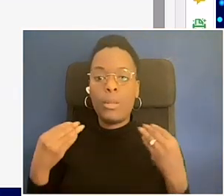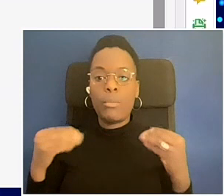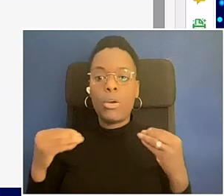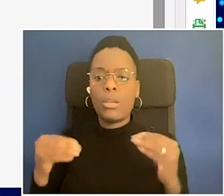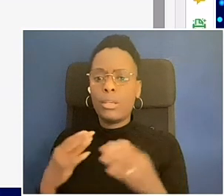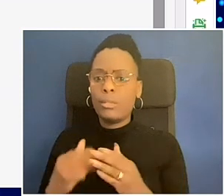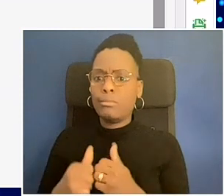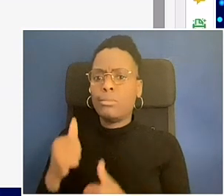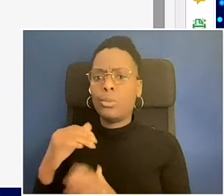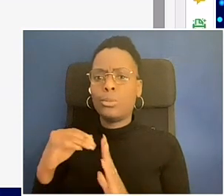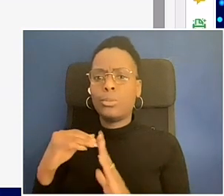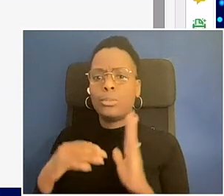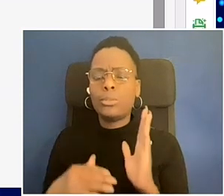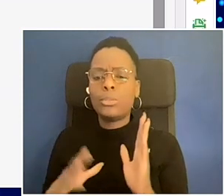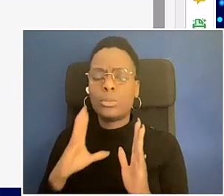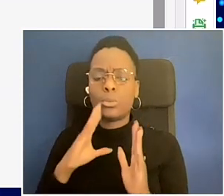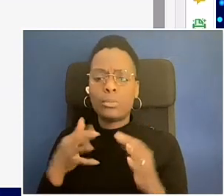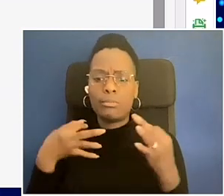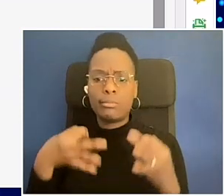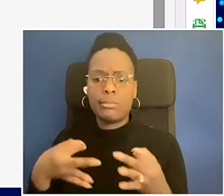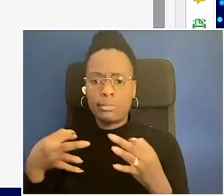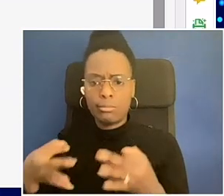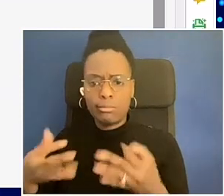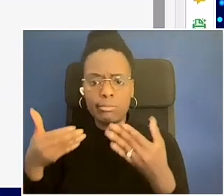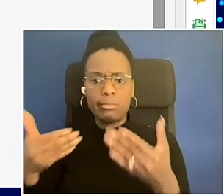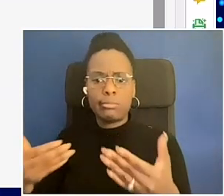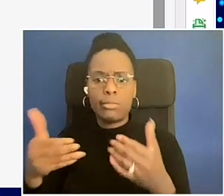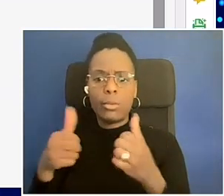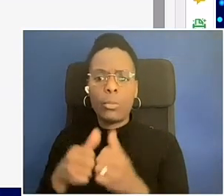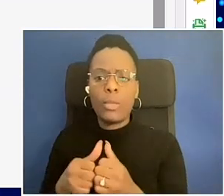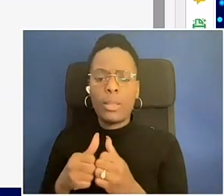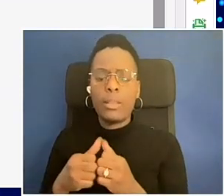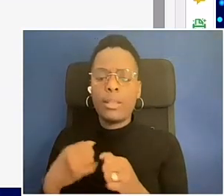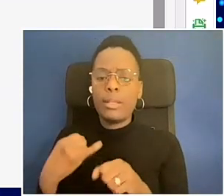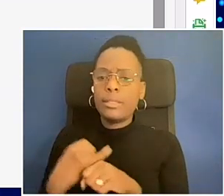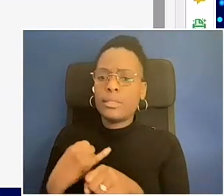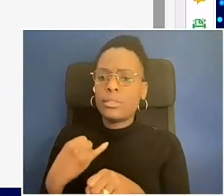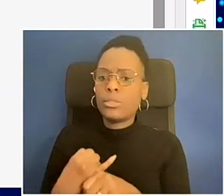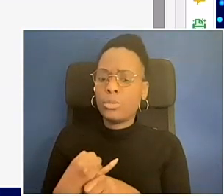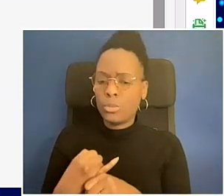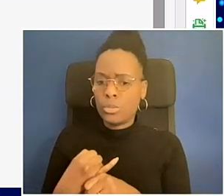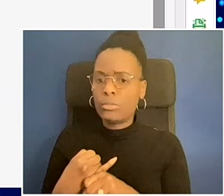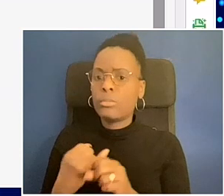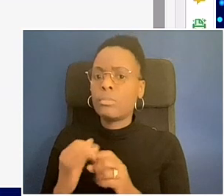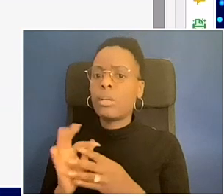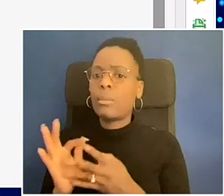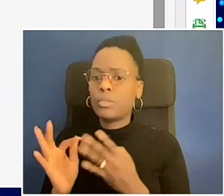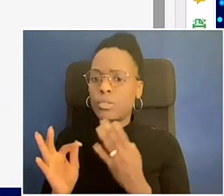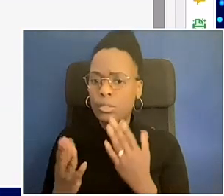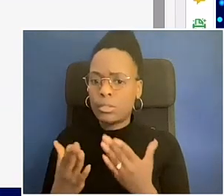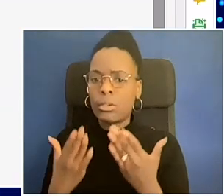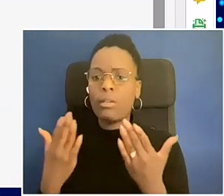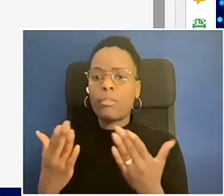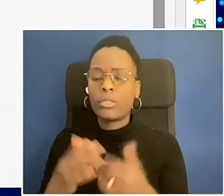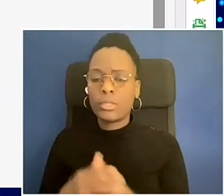would opt for taking that- taking what the school is offering. So in proposing this,